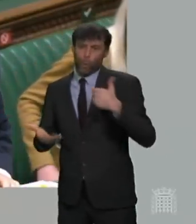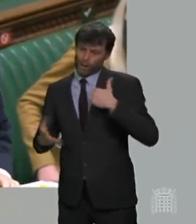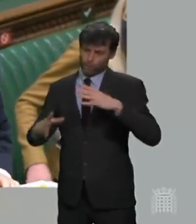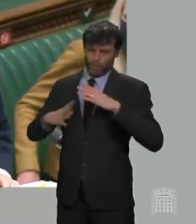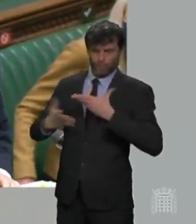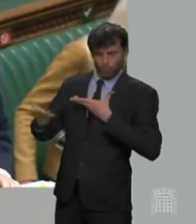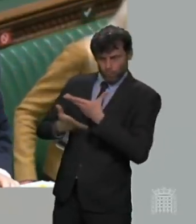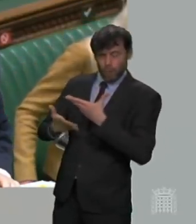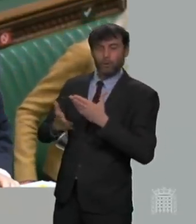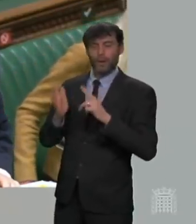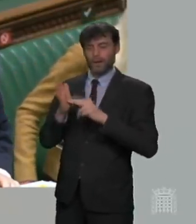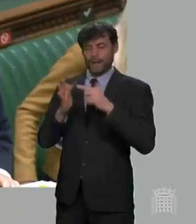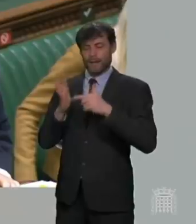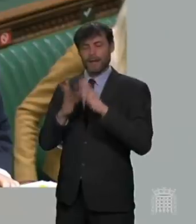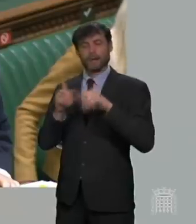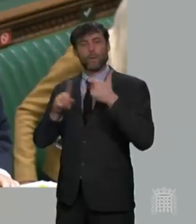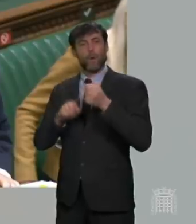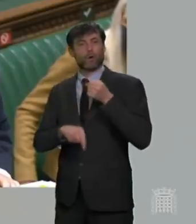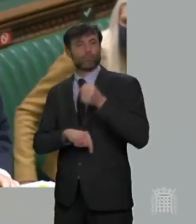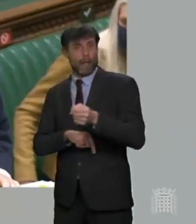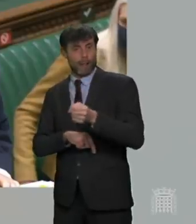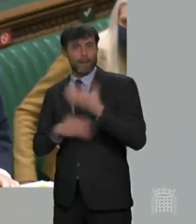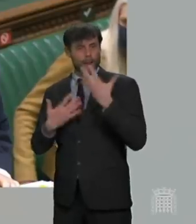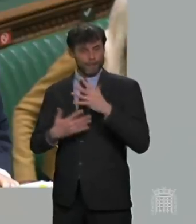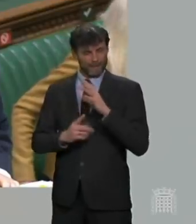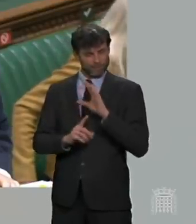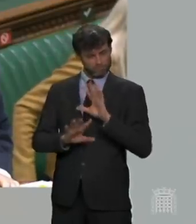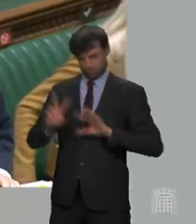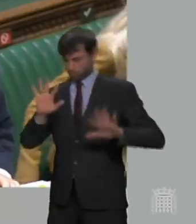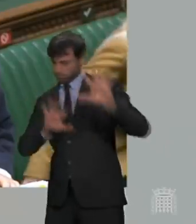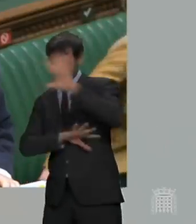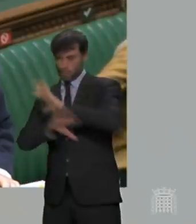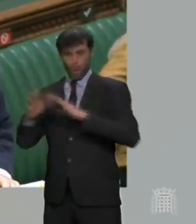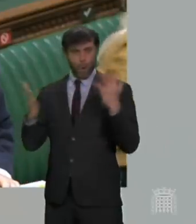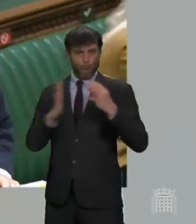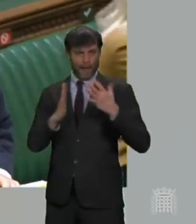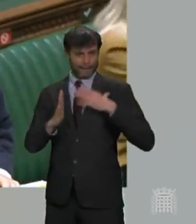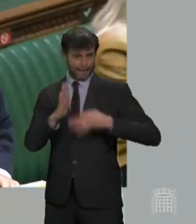Network Rail has identified proposals, including the improvement of the performance of the